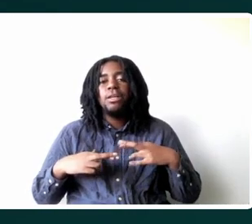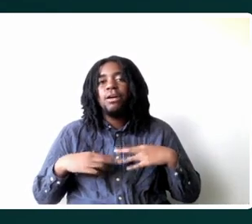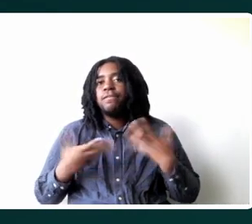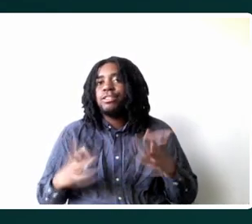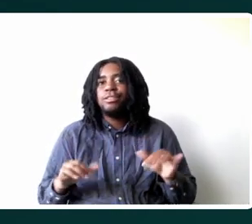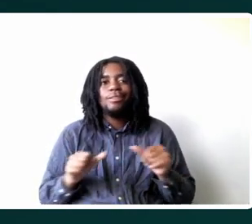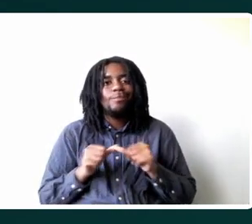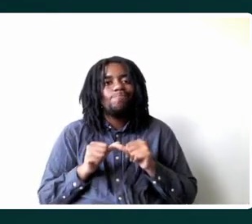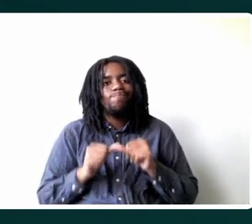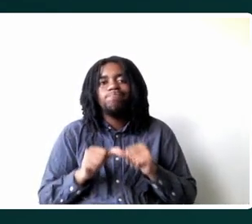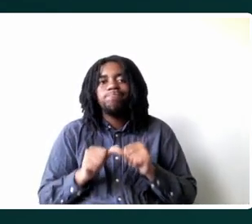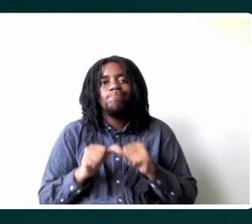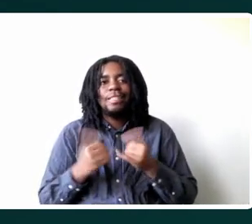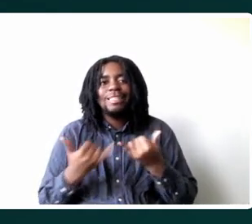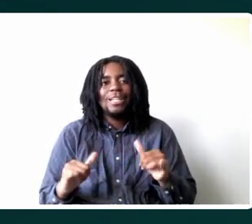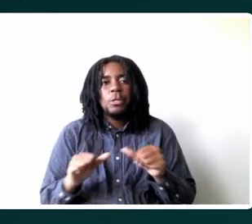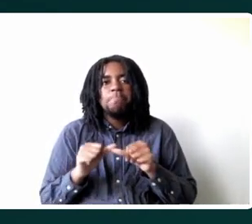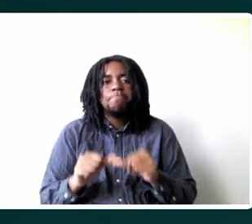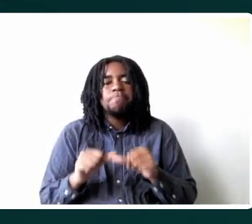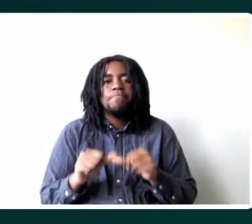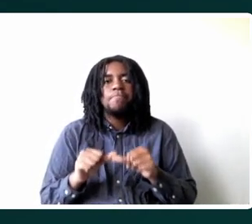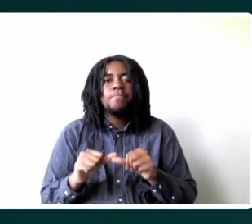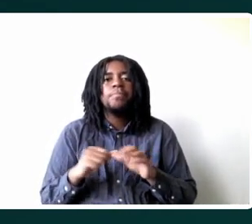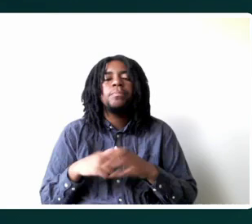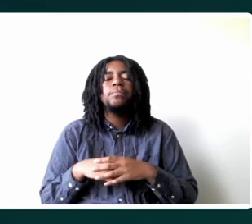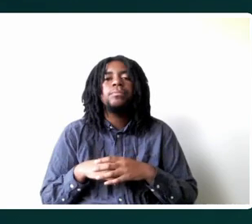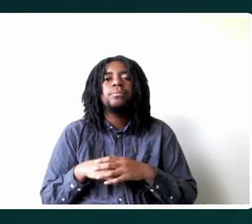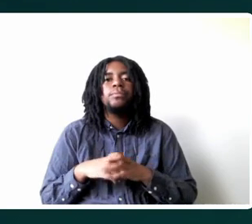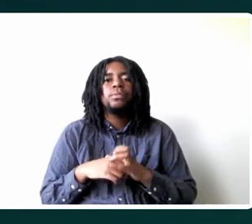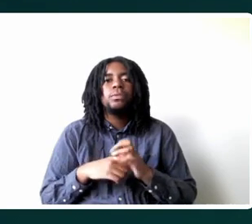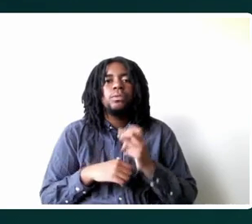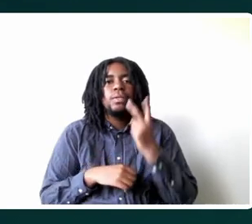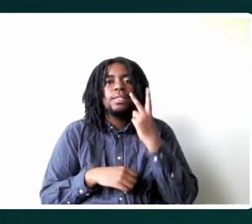And so, you can see on the left-hand side from her senior yearbook at Howard University. And